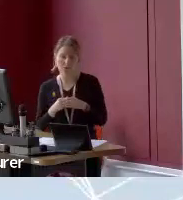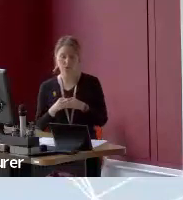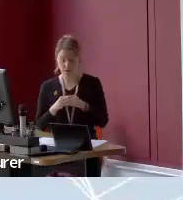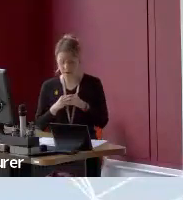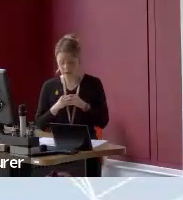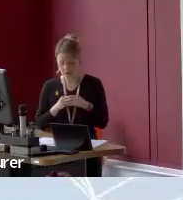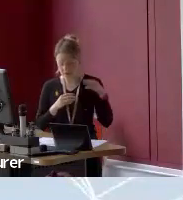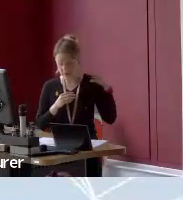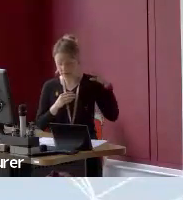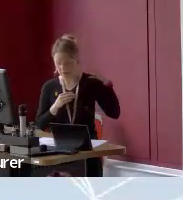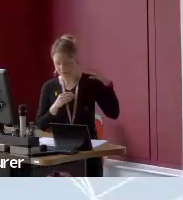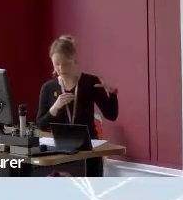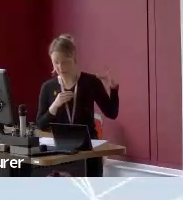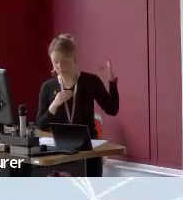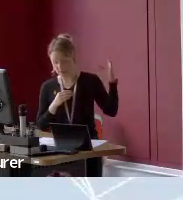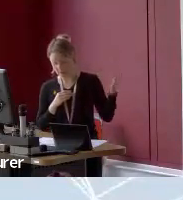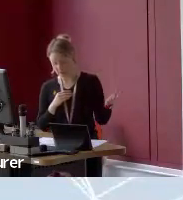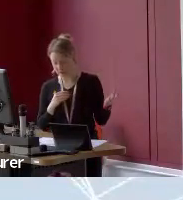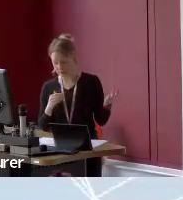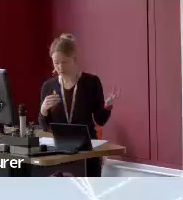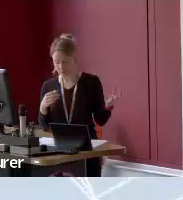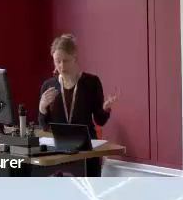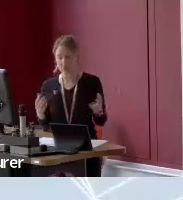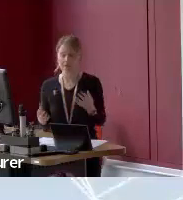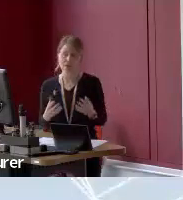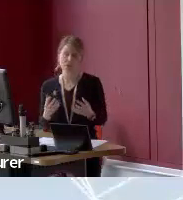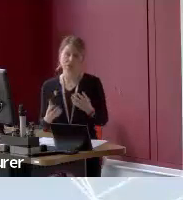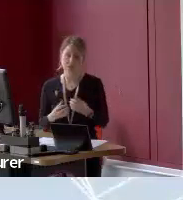people with learning disabilities. family members and careers sharing their stories and